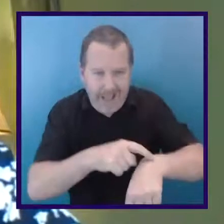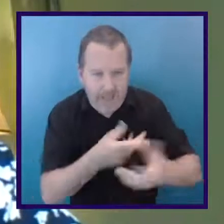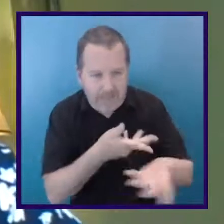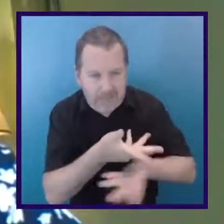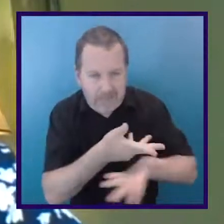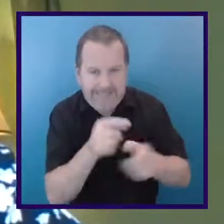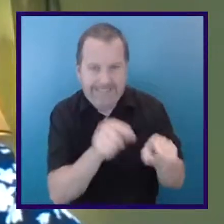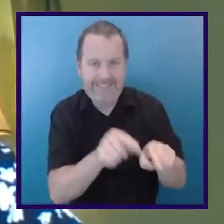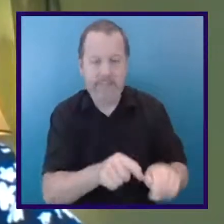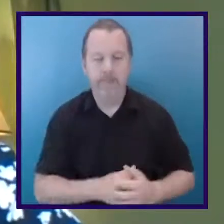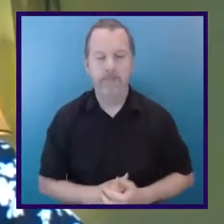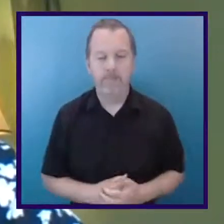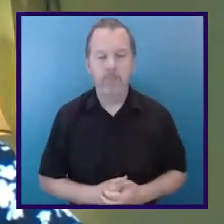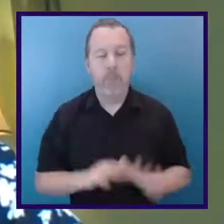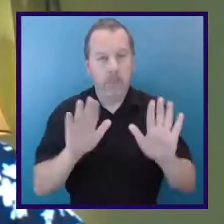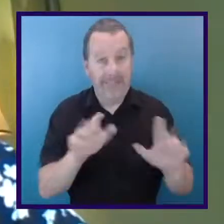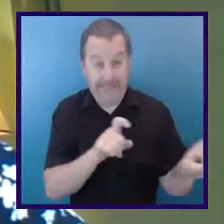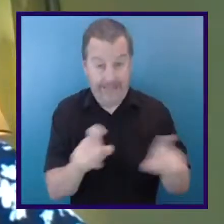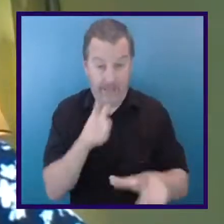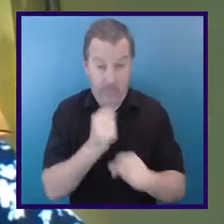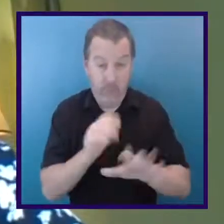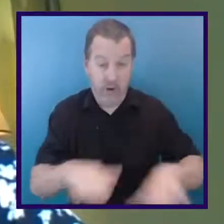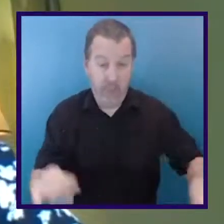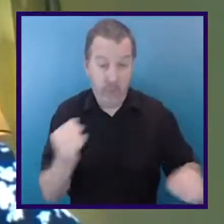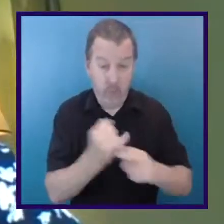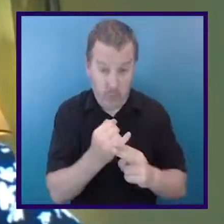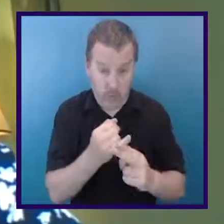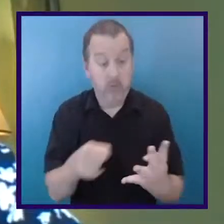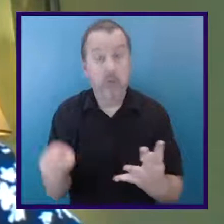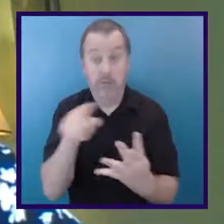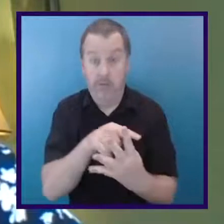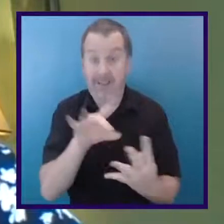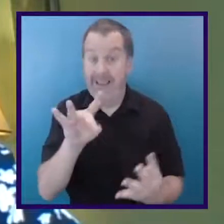of the results and staying with primary, if I could go back to Kevin.